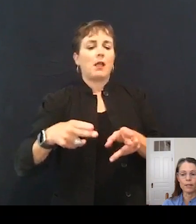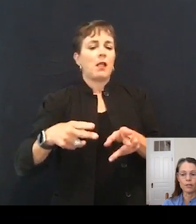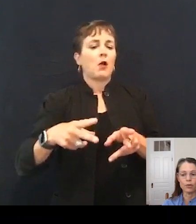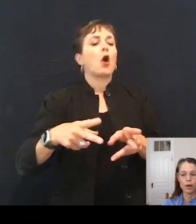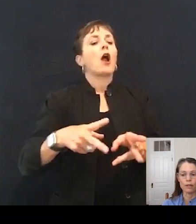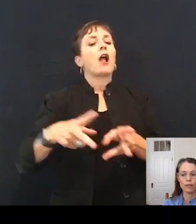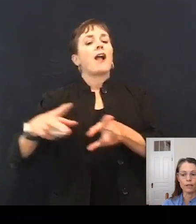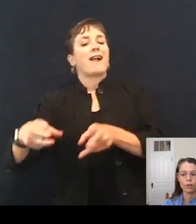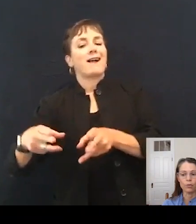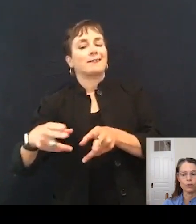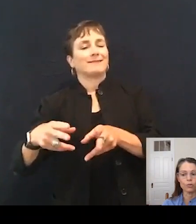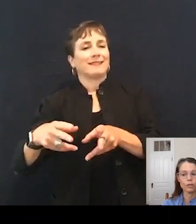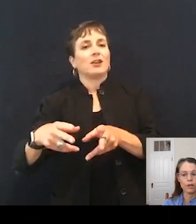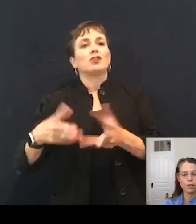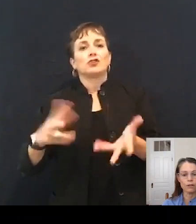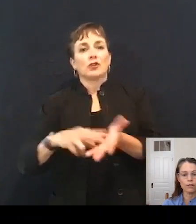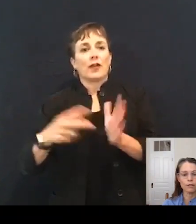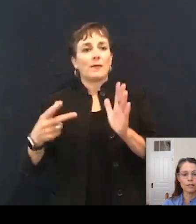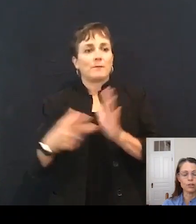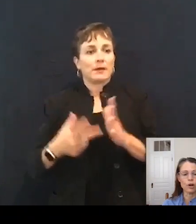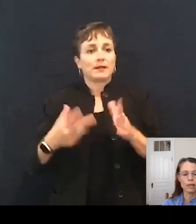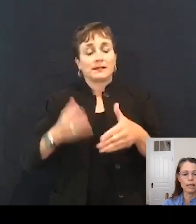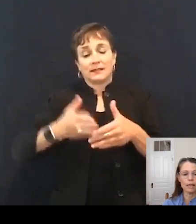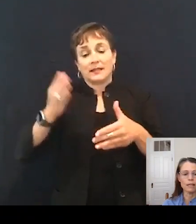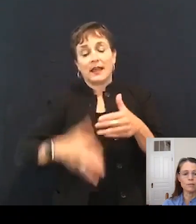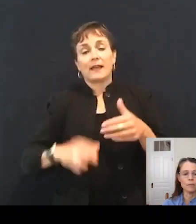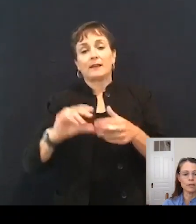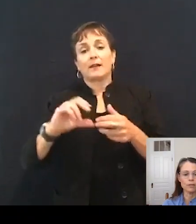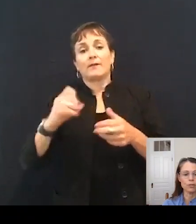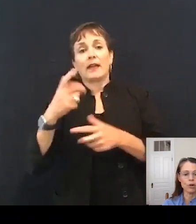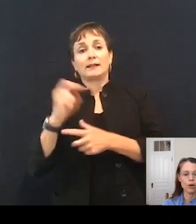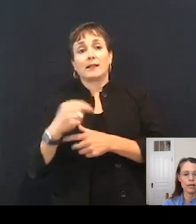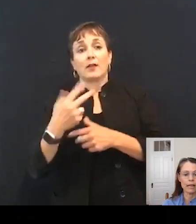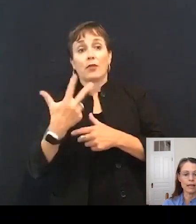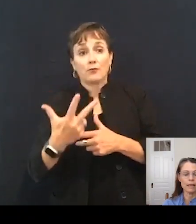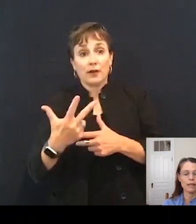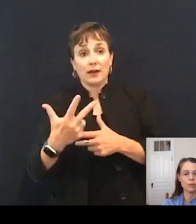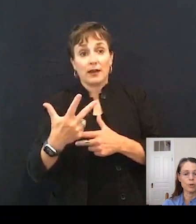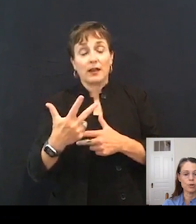which results in a truncated messenger RNA and protein, and